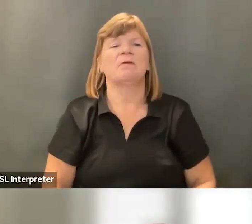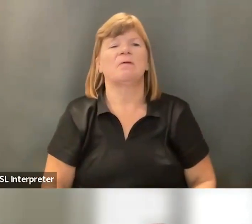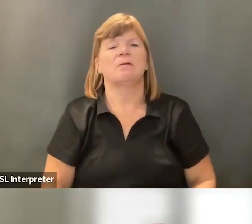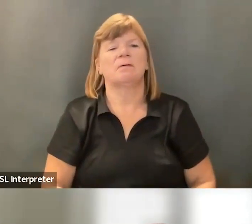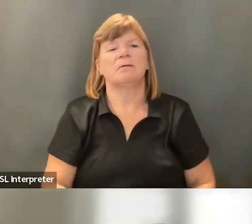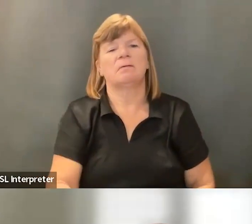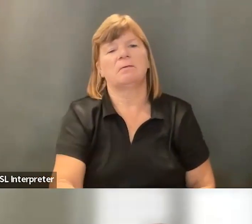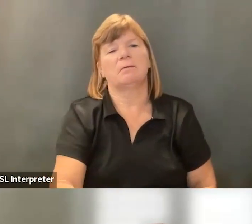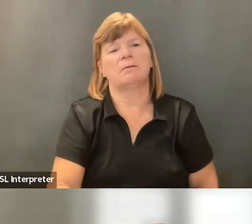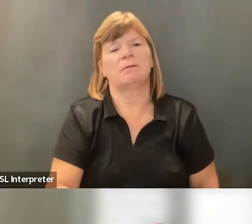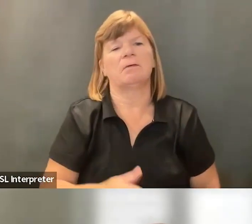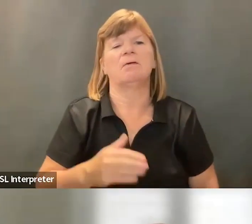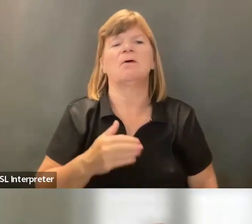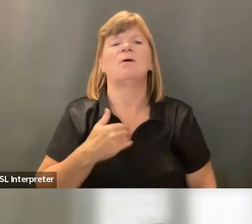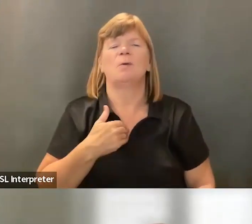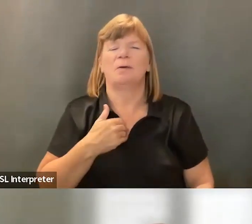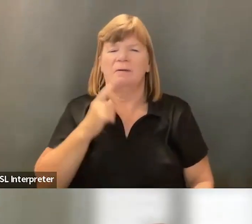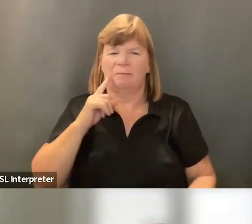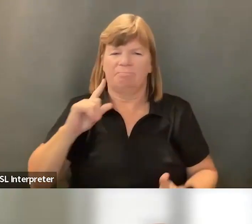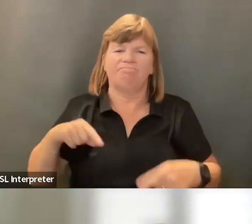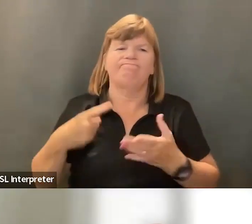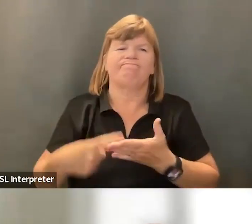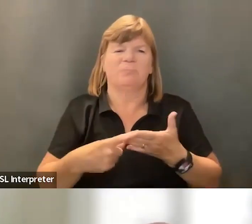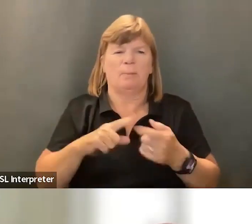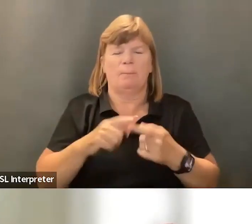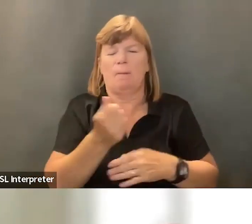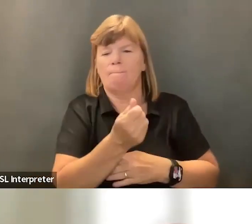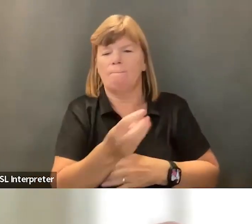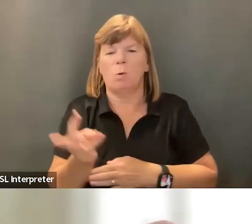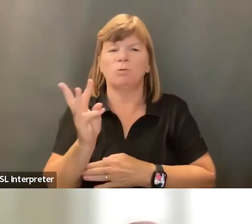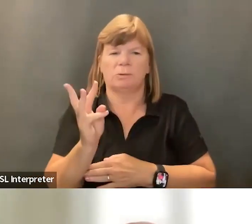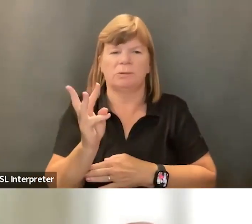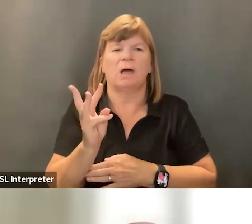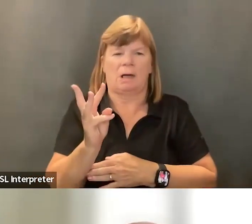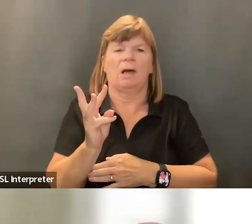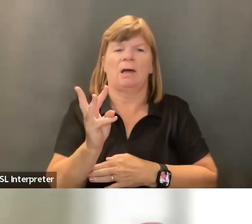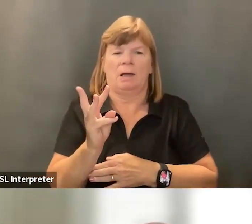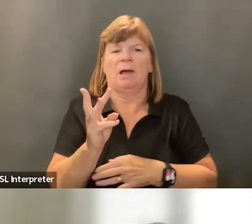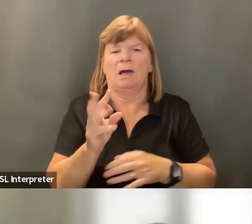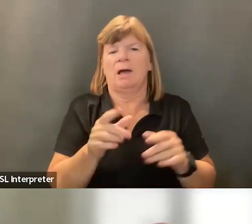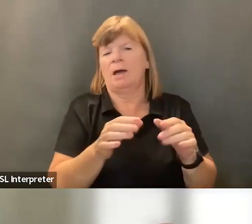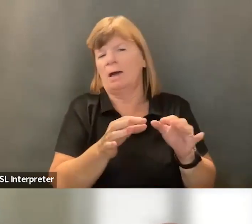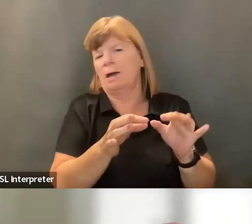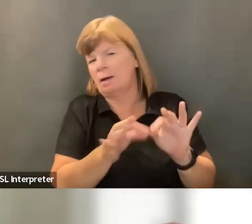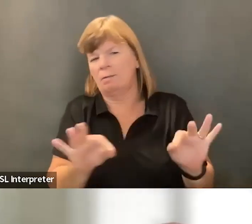um there's some conversation here about Multilingual Learners and how this all applies uh